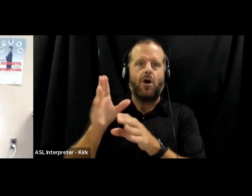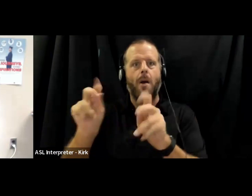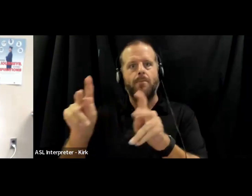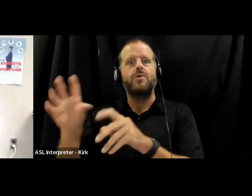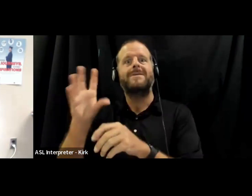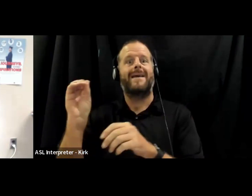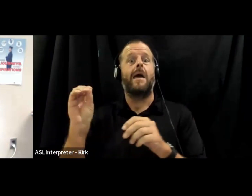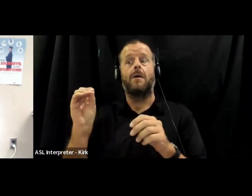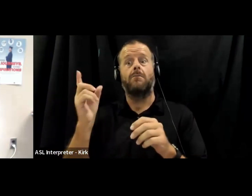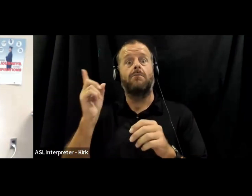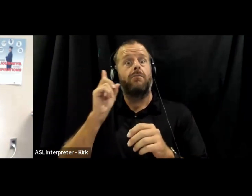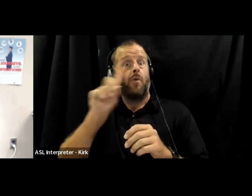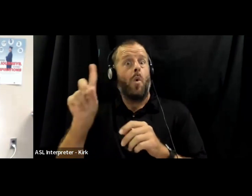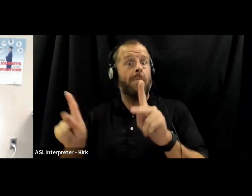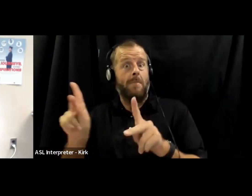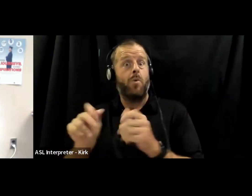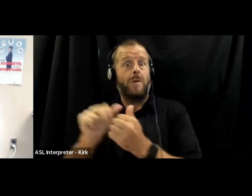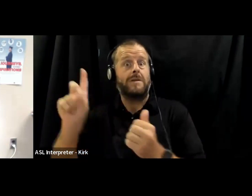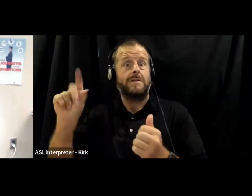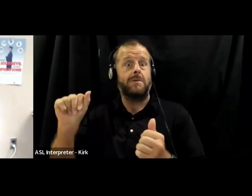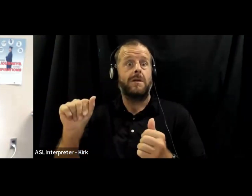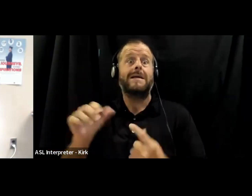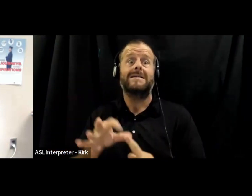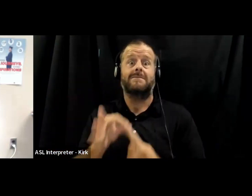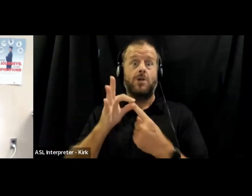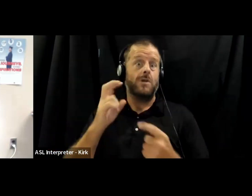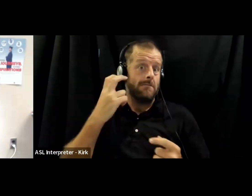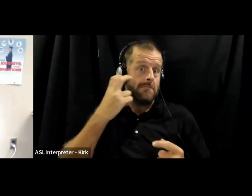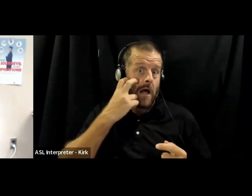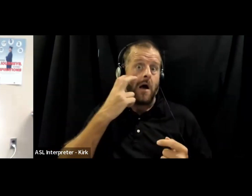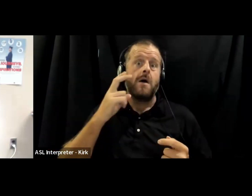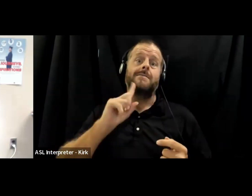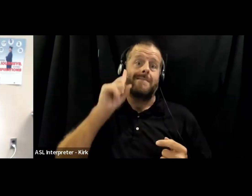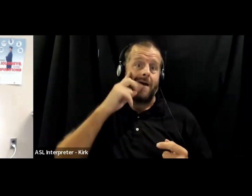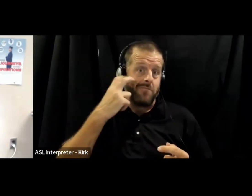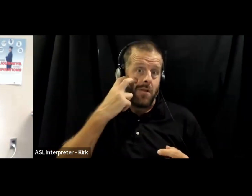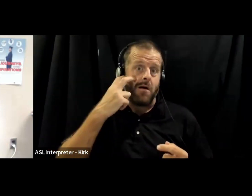with disabilities, especially individuals who are blind, DeafBlind and have low vision.